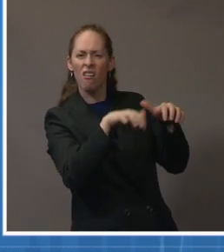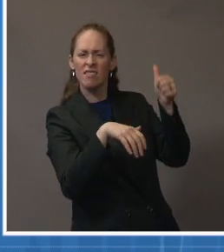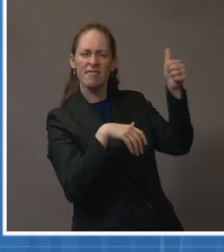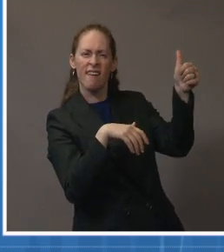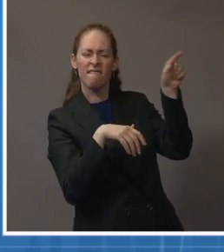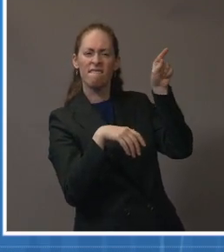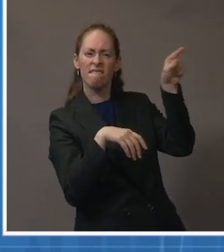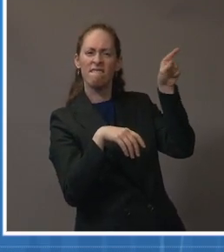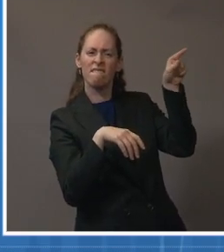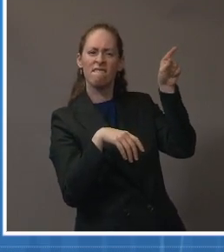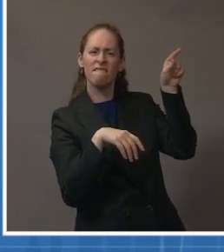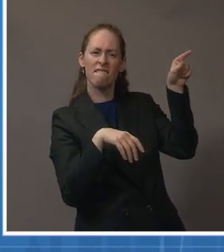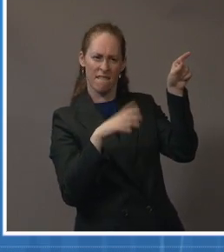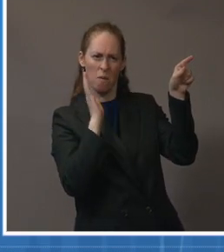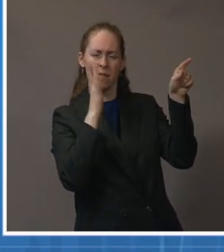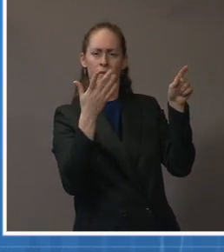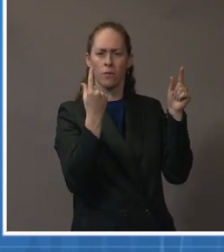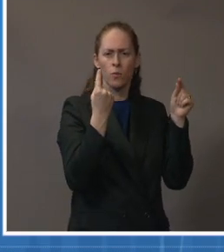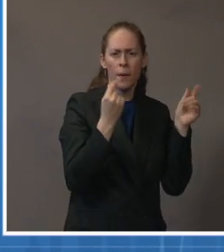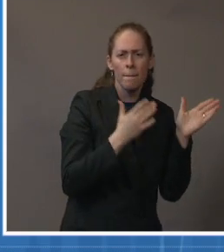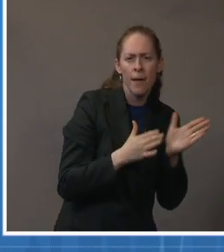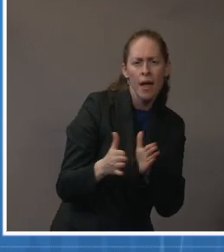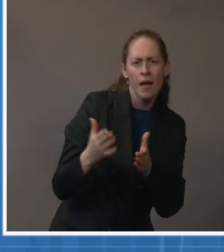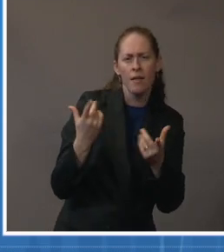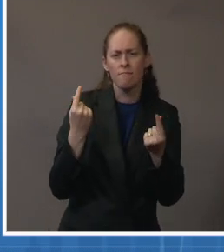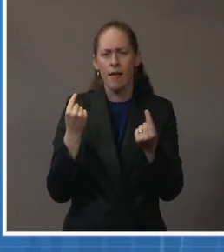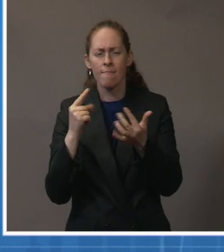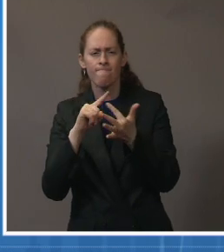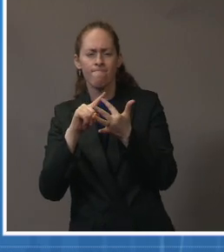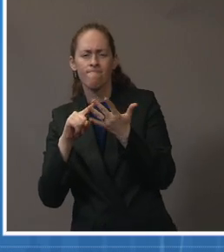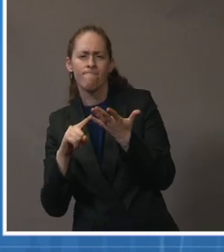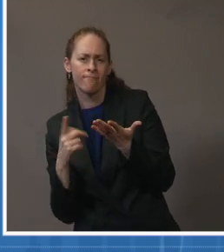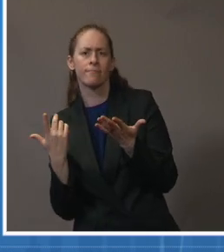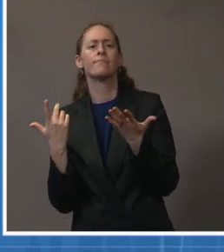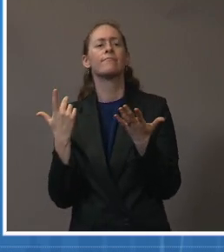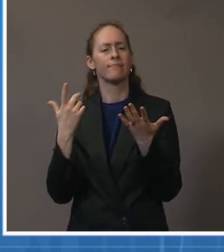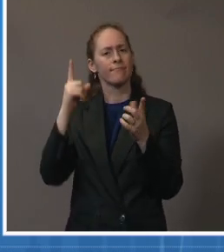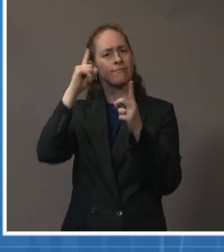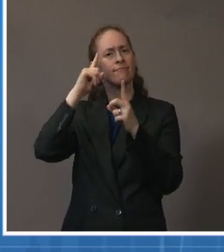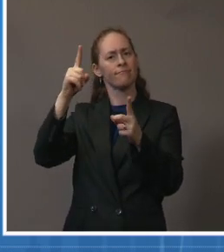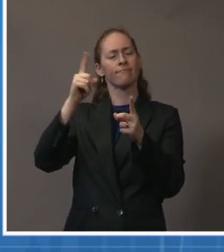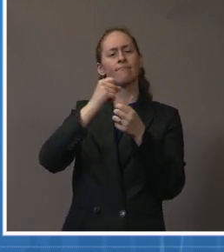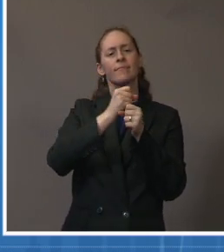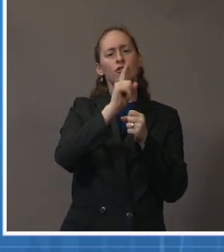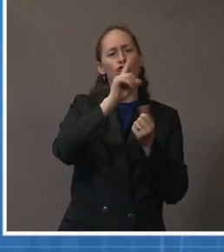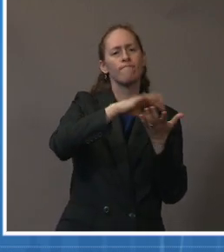to ensure that these doses actually translate into shots in arms that helps save people's lives.